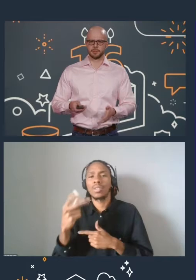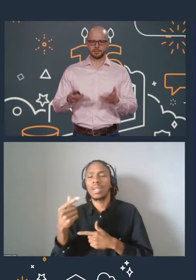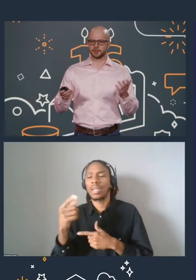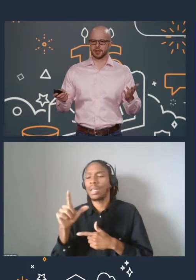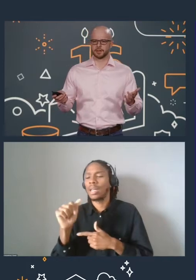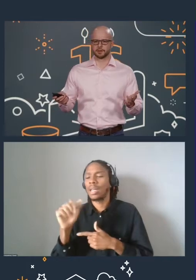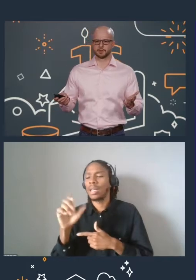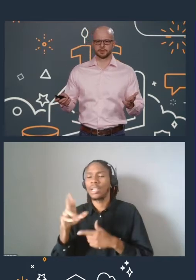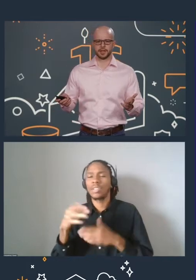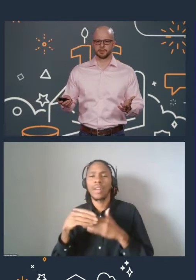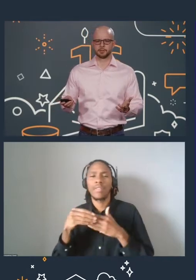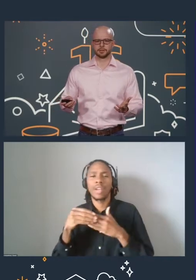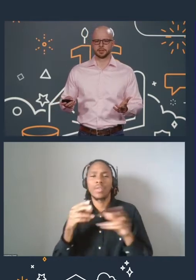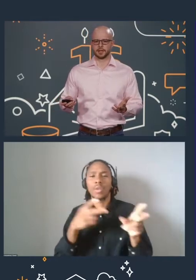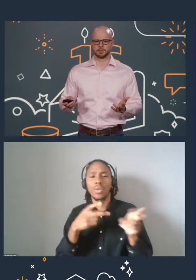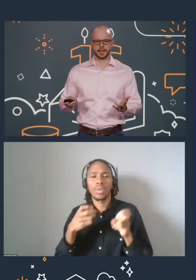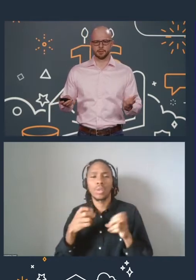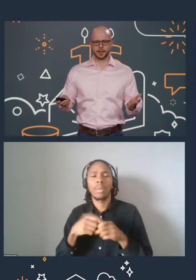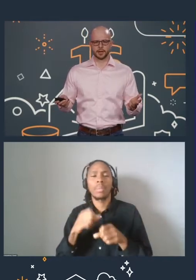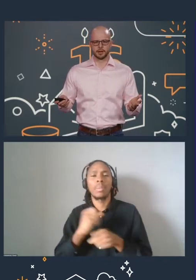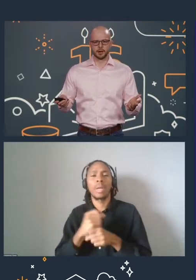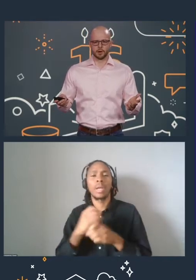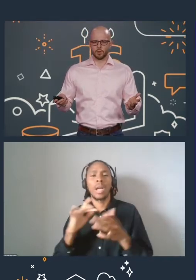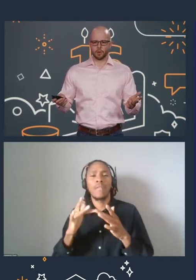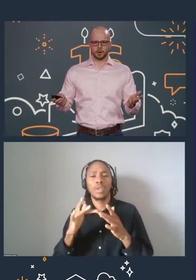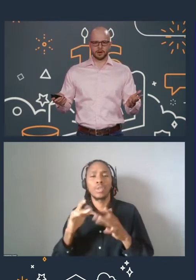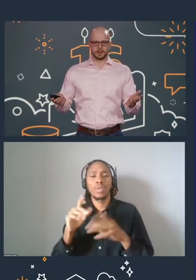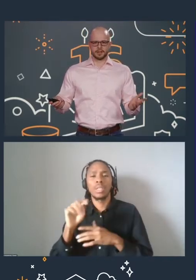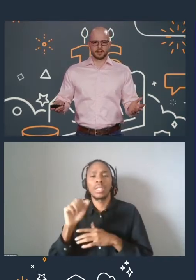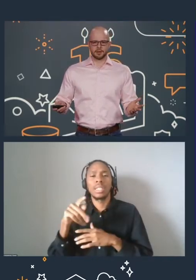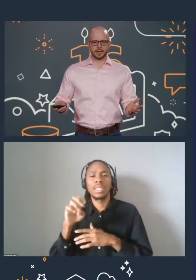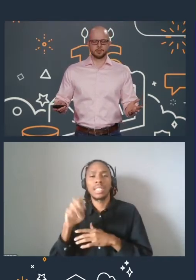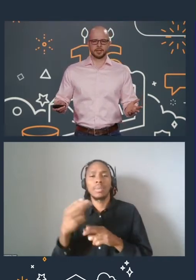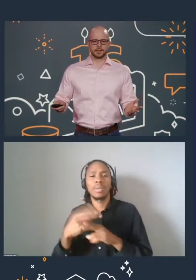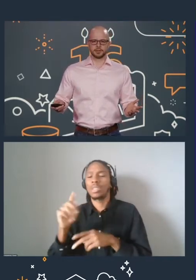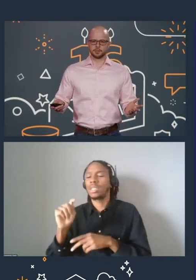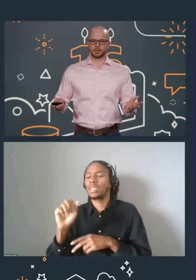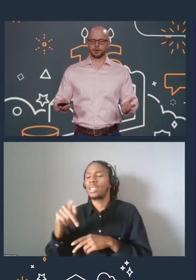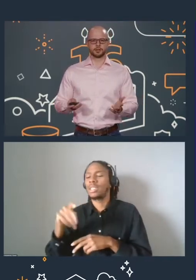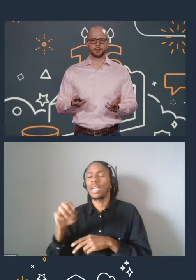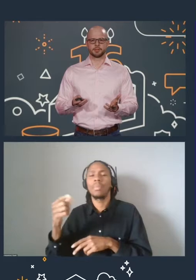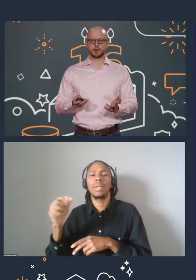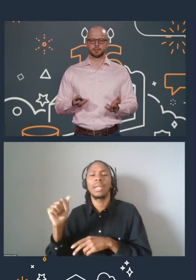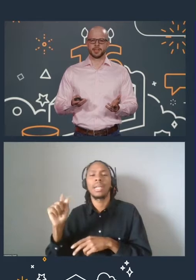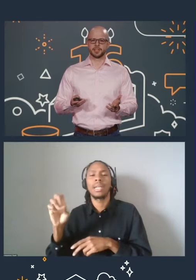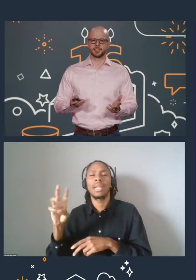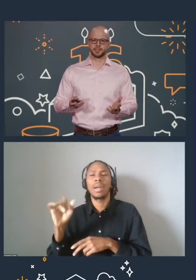They might be creating virtual tapes using Tape Gateway, or they may be using cross region replication